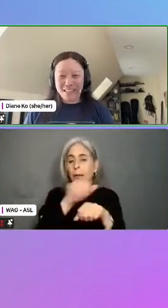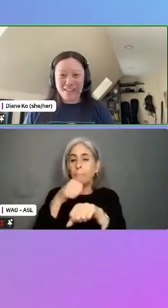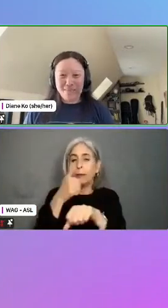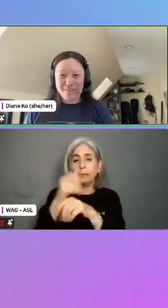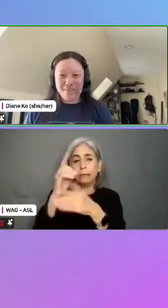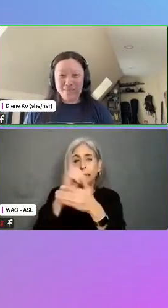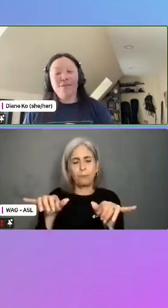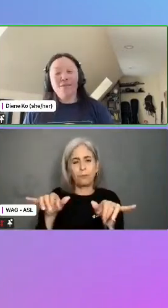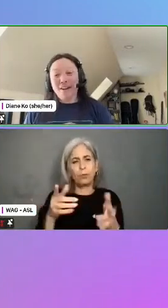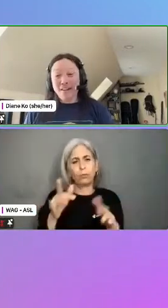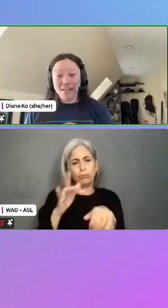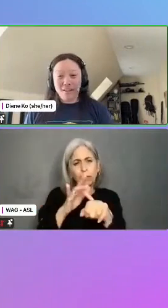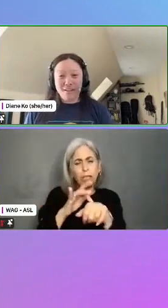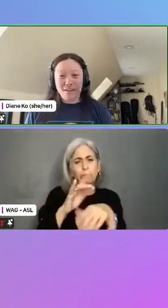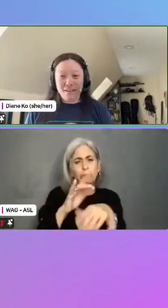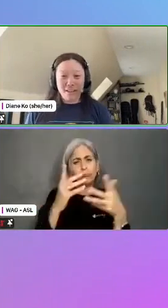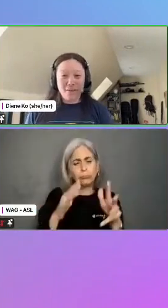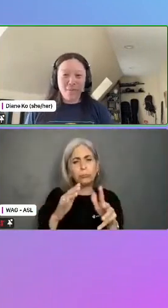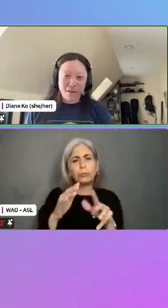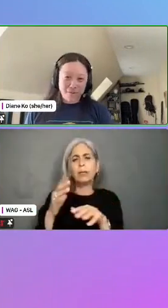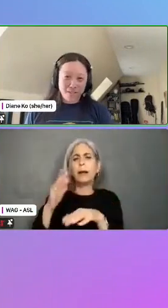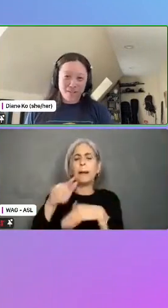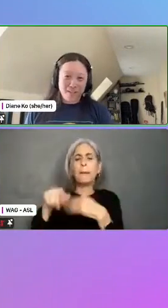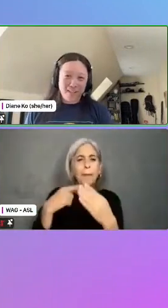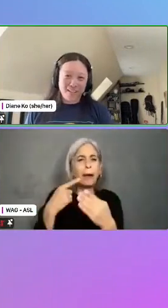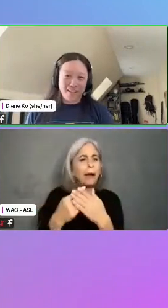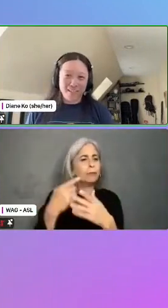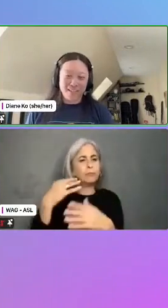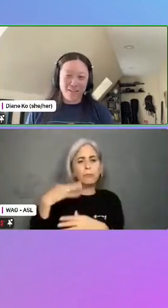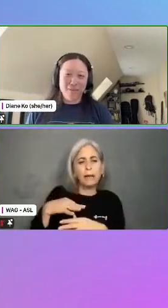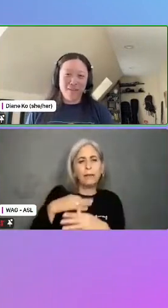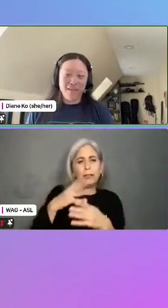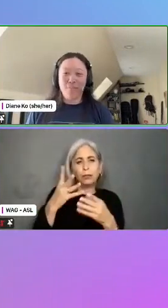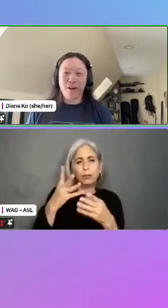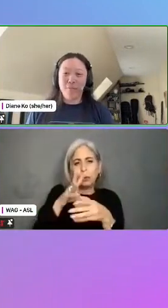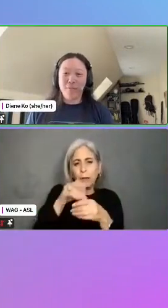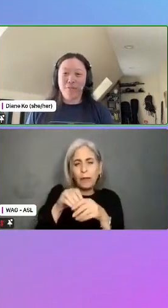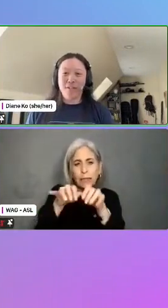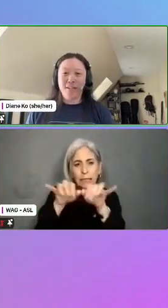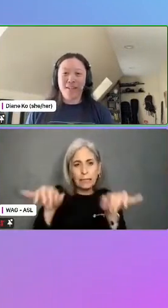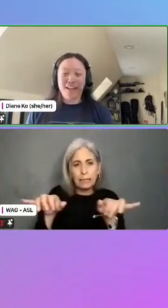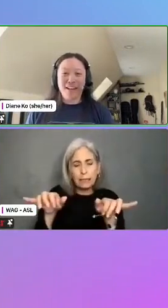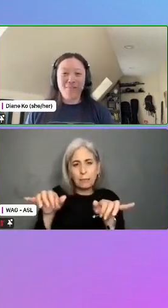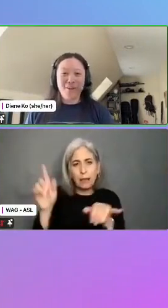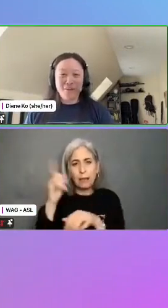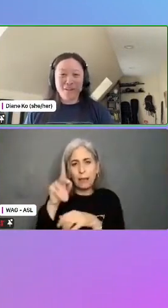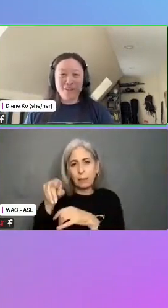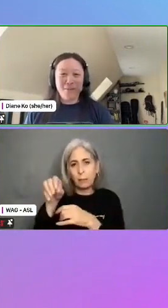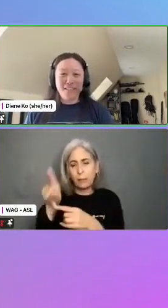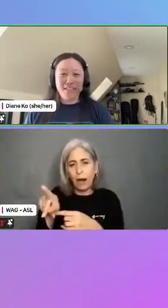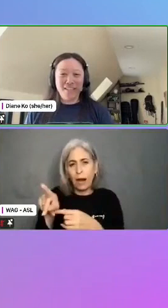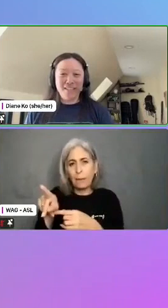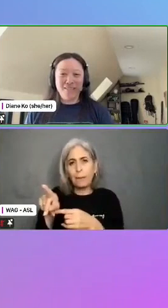dynamically increase the heading level when we need further So let's create our context by creating a new